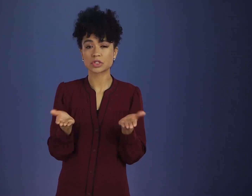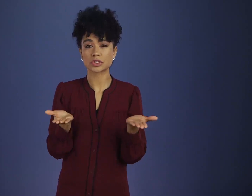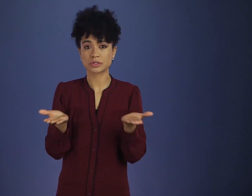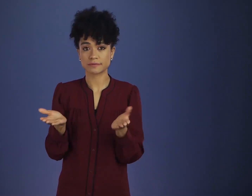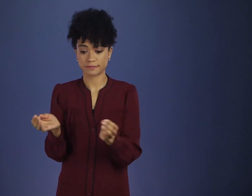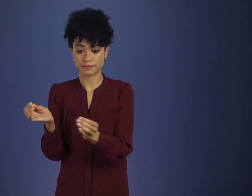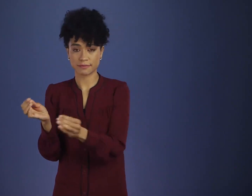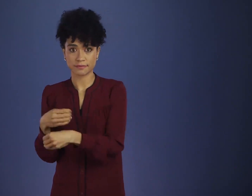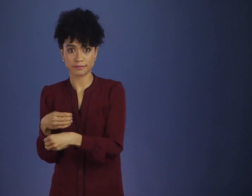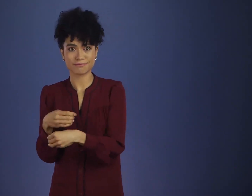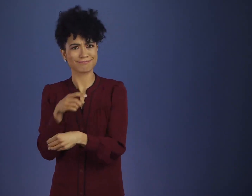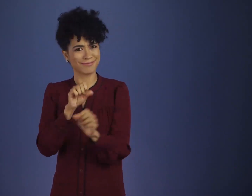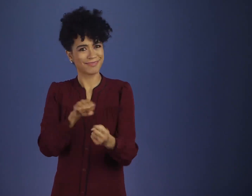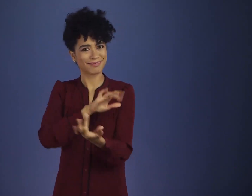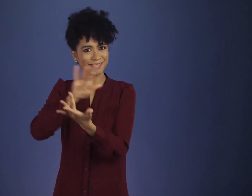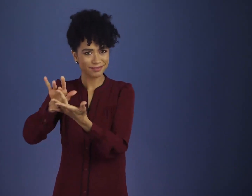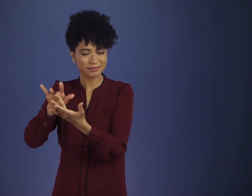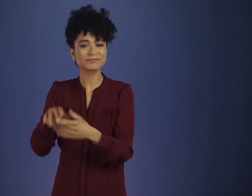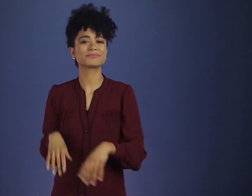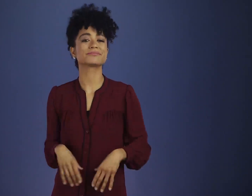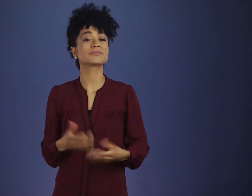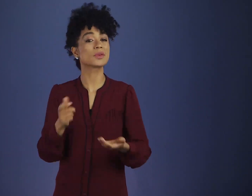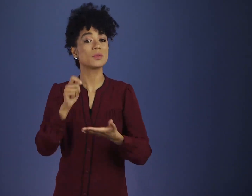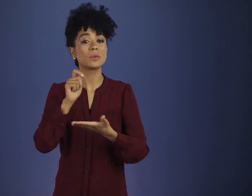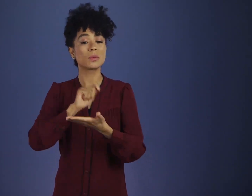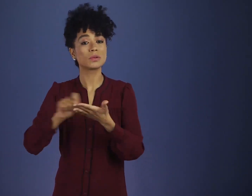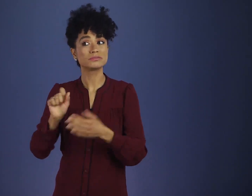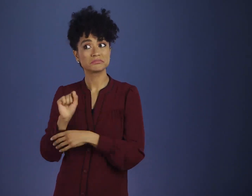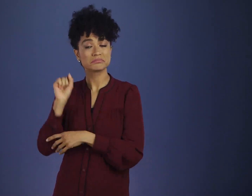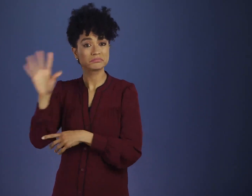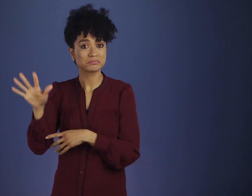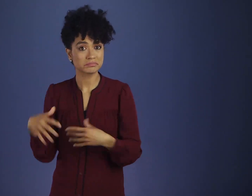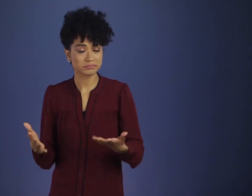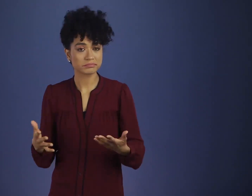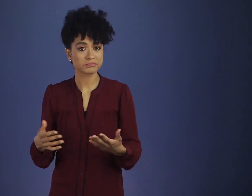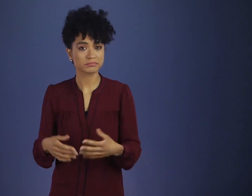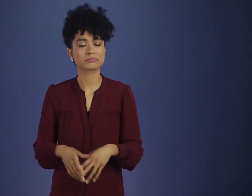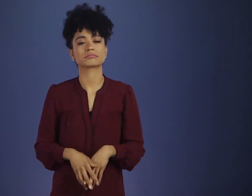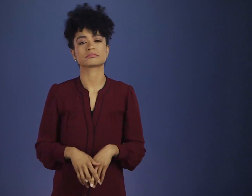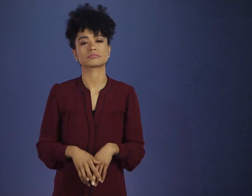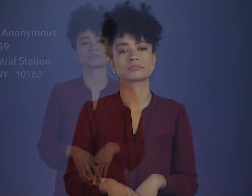(A.A.'s General Service Office may be reached by writing: